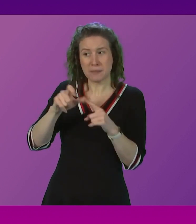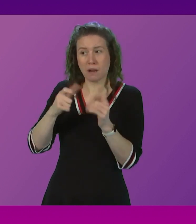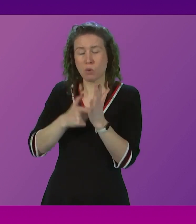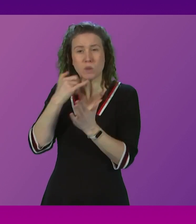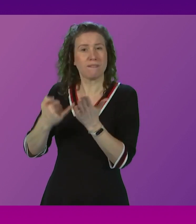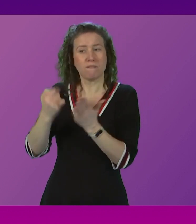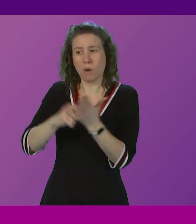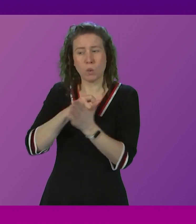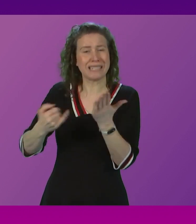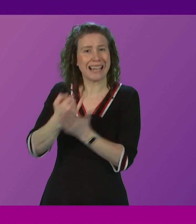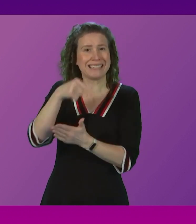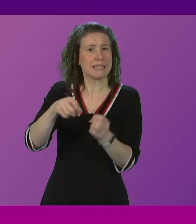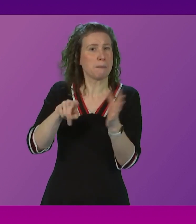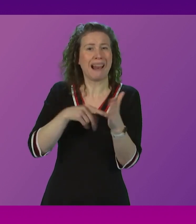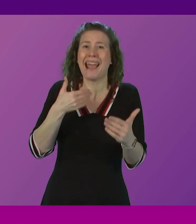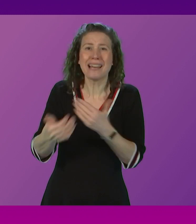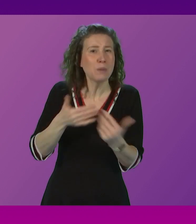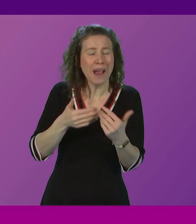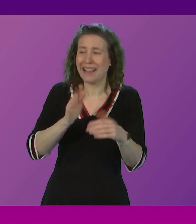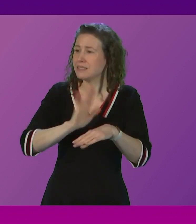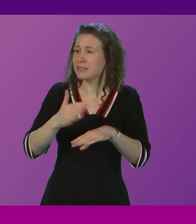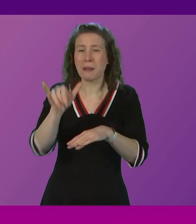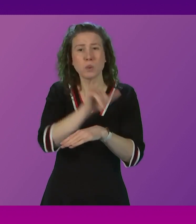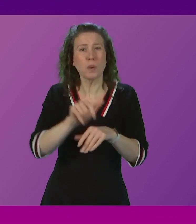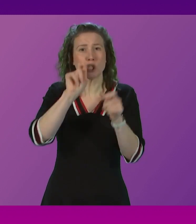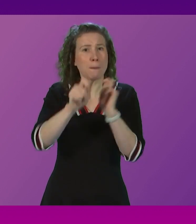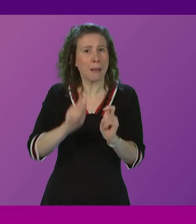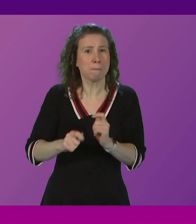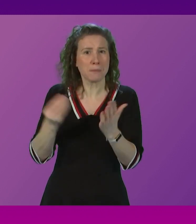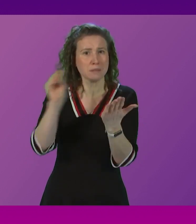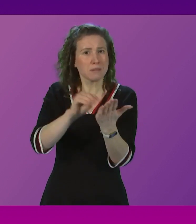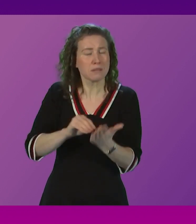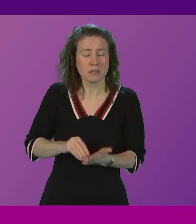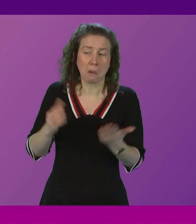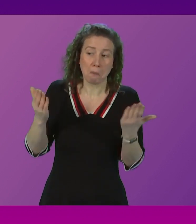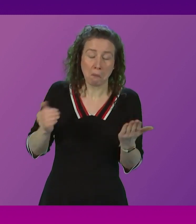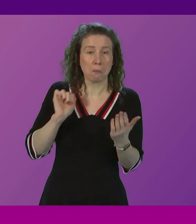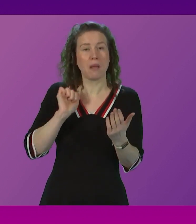against the bill, regardless of what amendments to it had been proposed. That is his right.